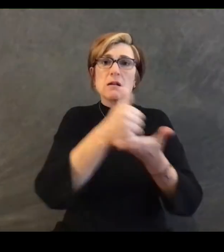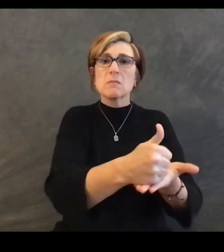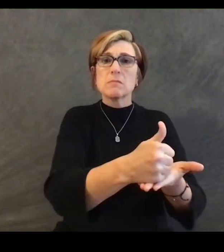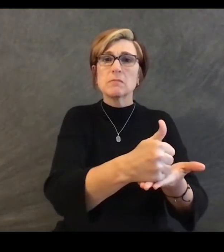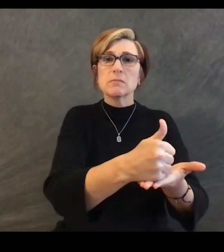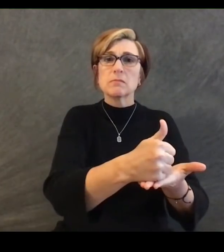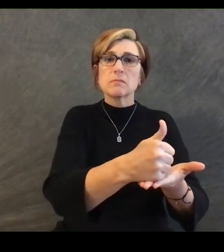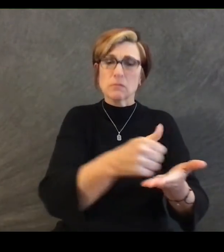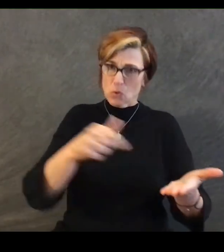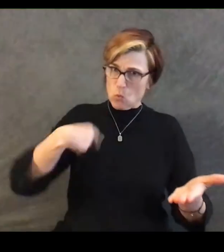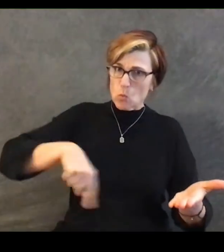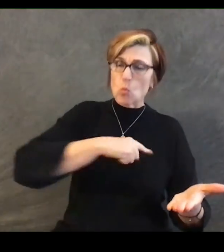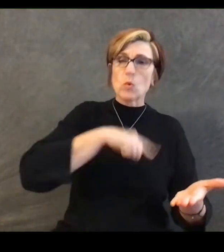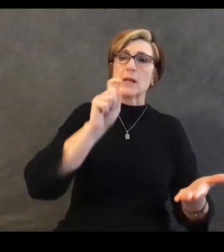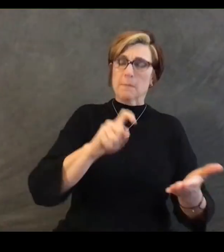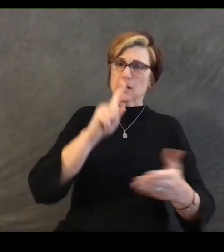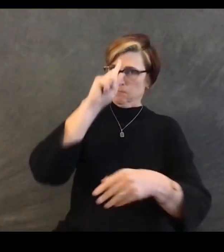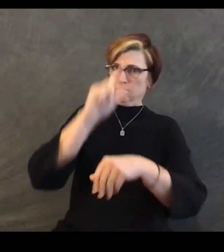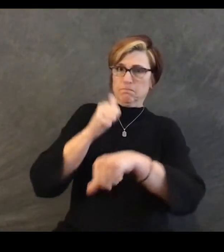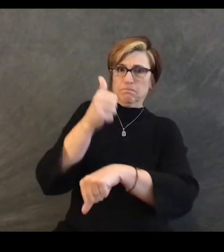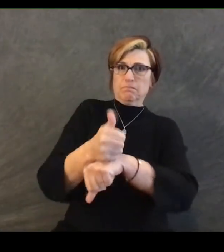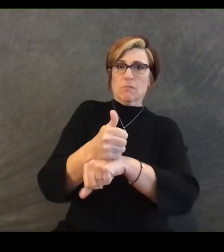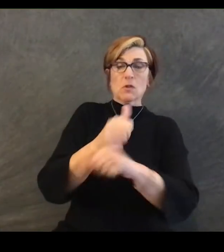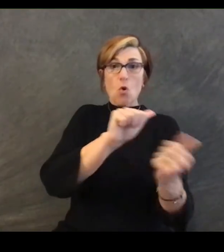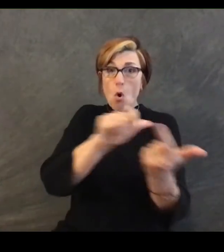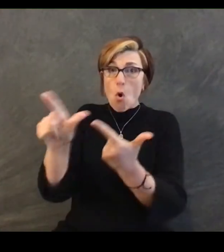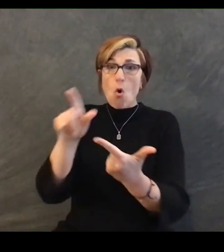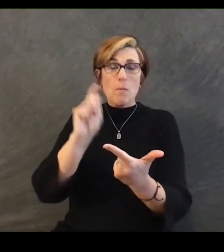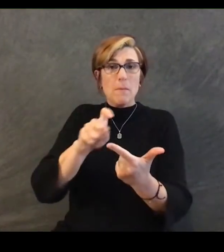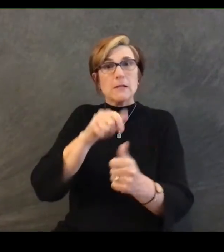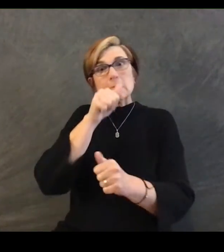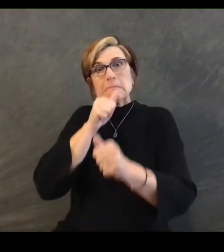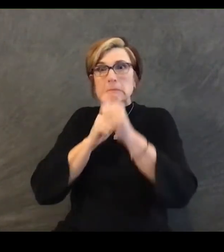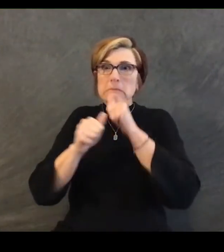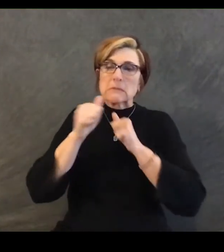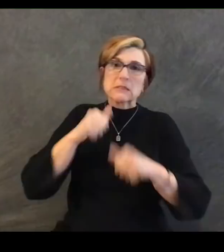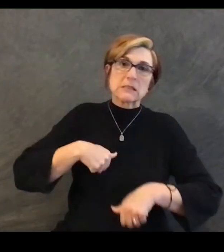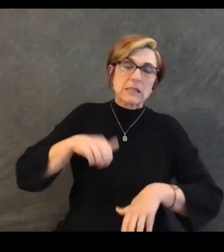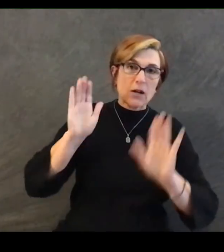called upon to make sacrifices every business is being asked to fulfill its